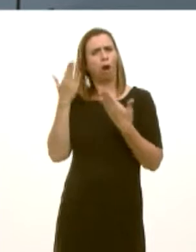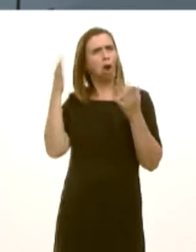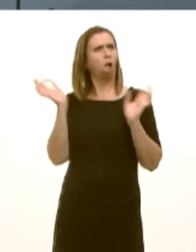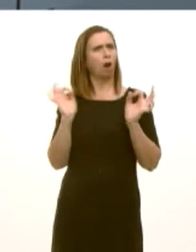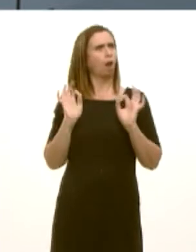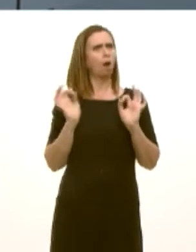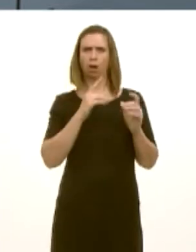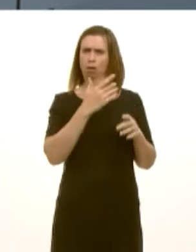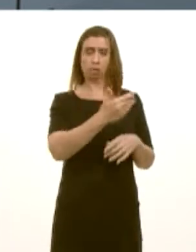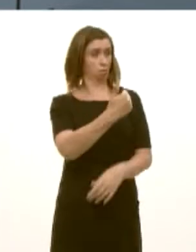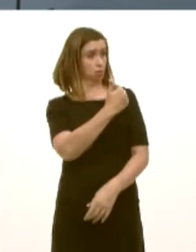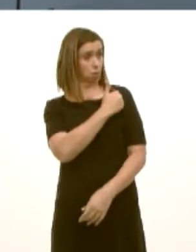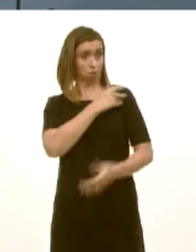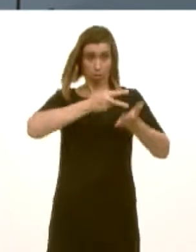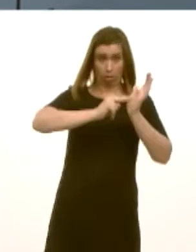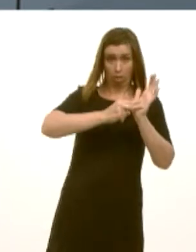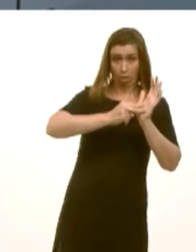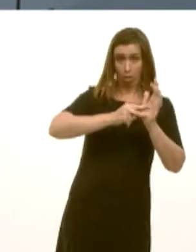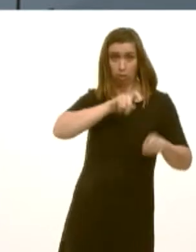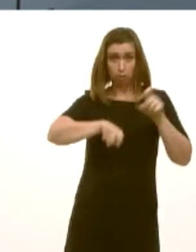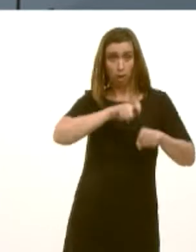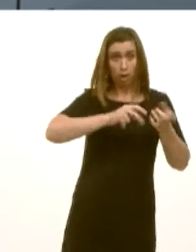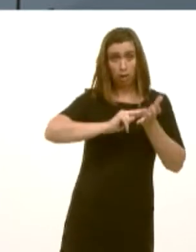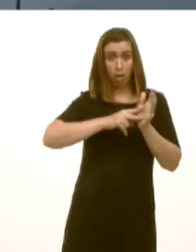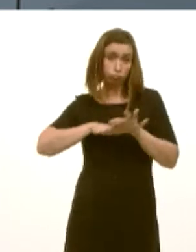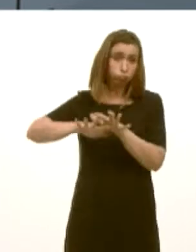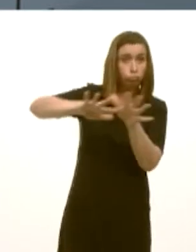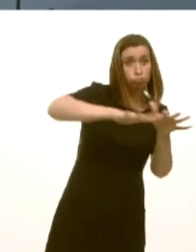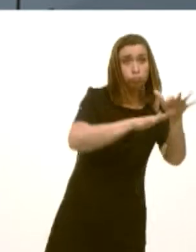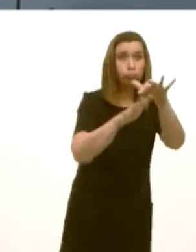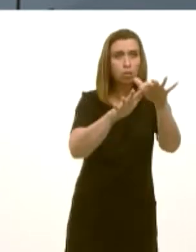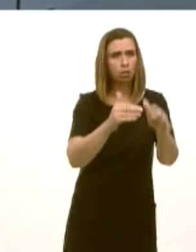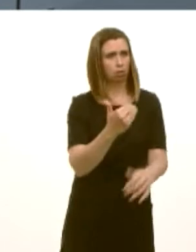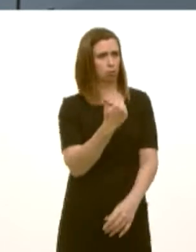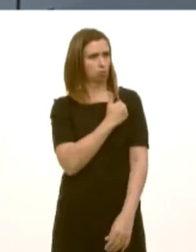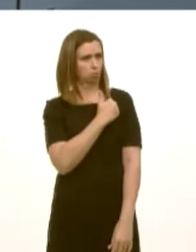never contacted by the organisers, which is pretty incredible, really. They relied on information from local councils.